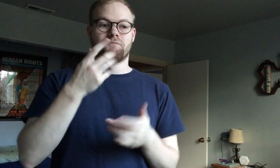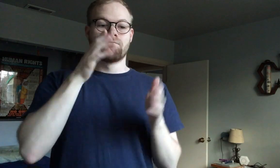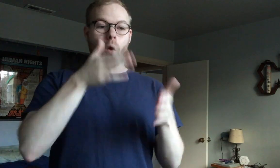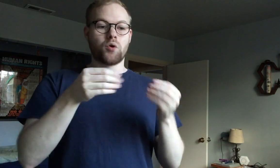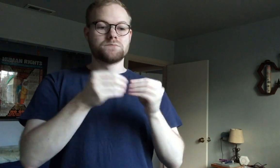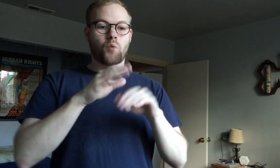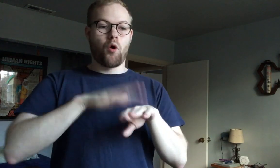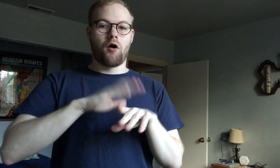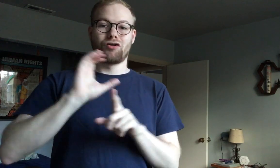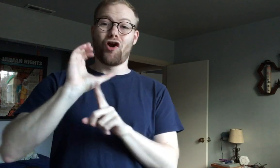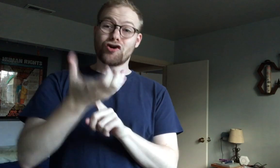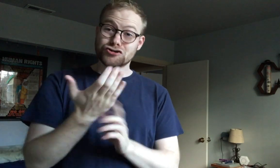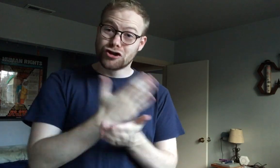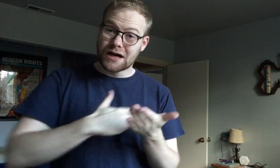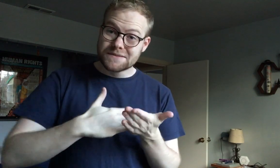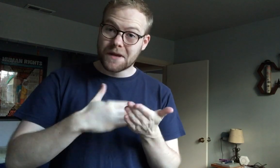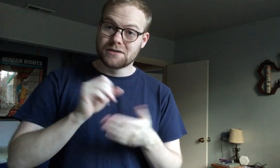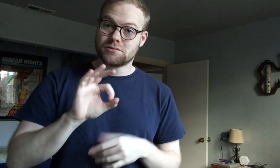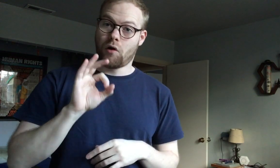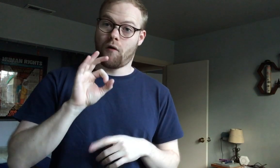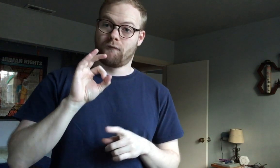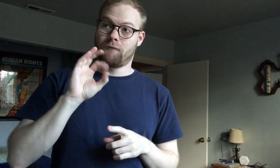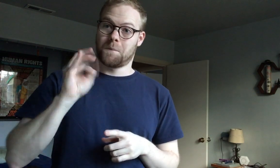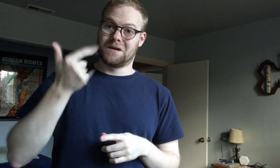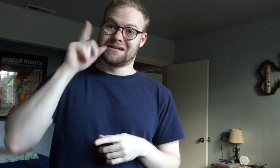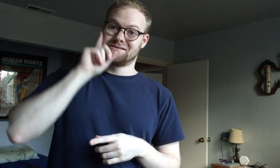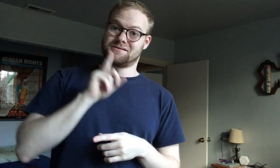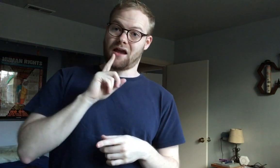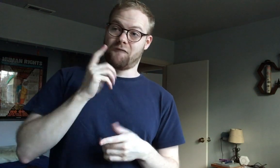It focuses more on the cultural aspect of being deaf.